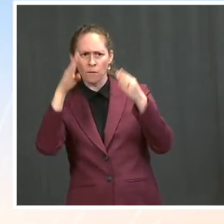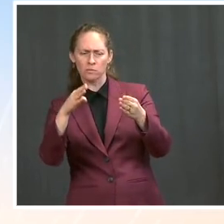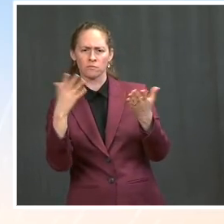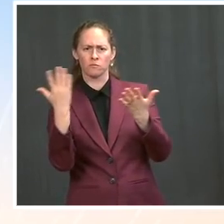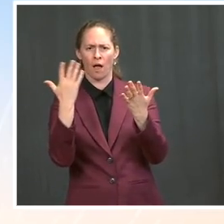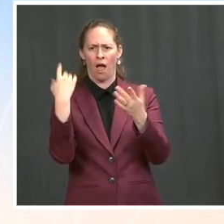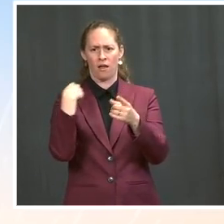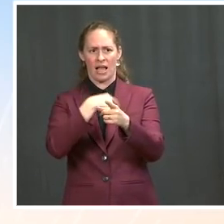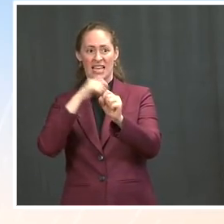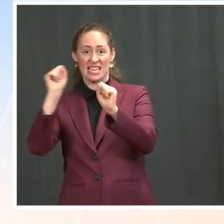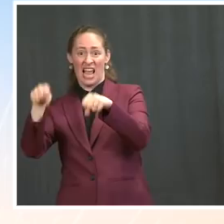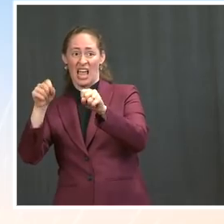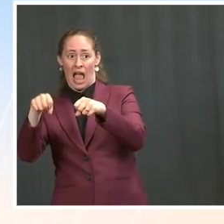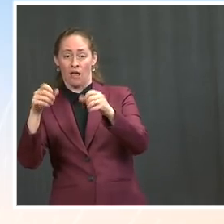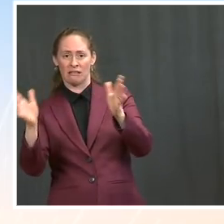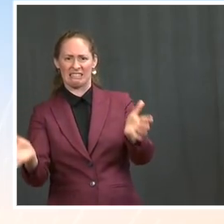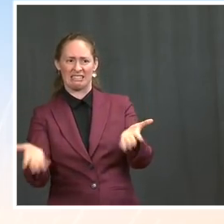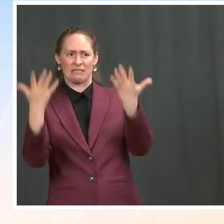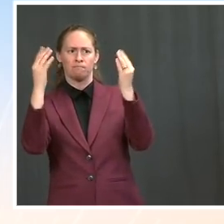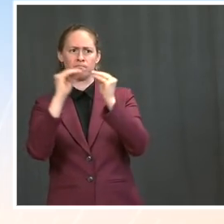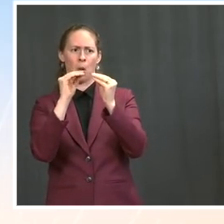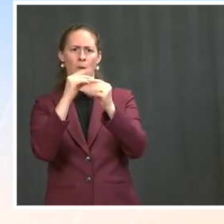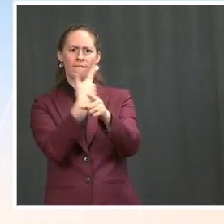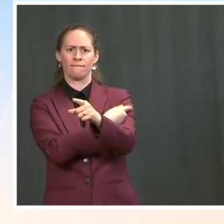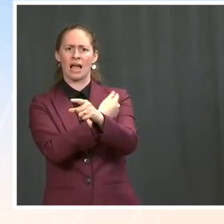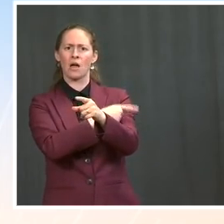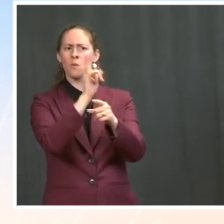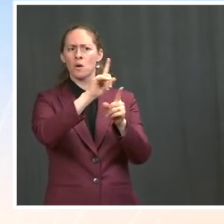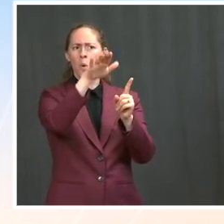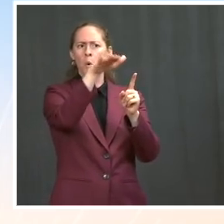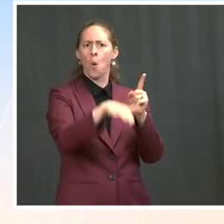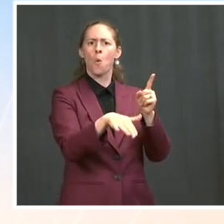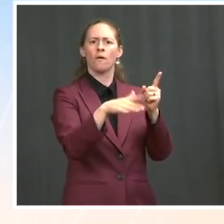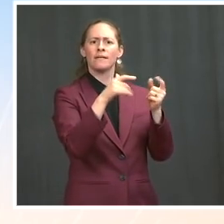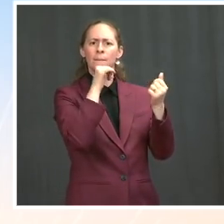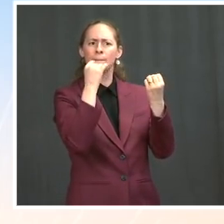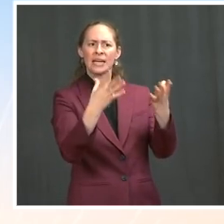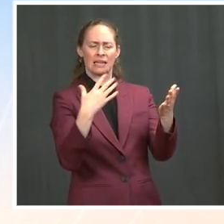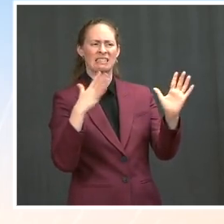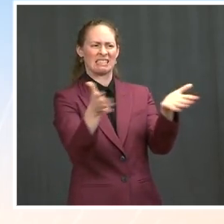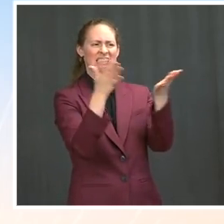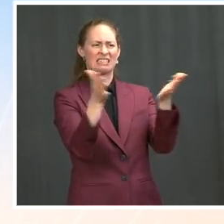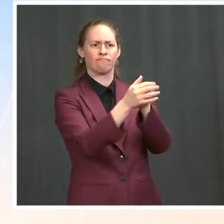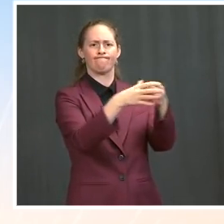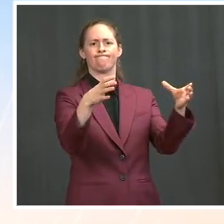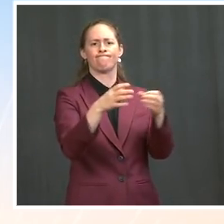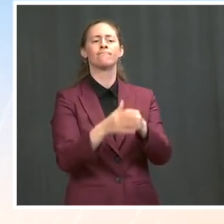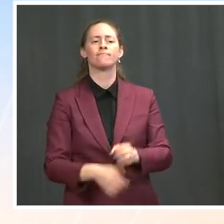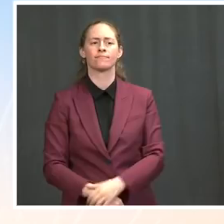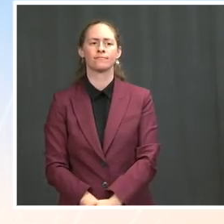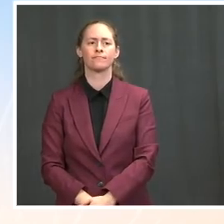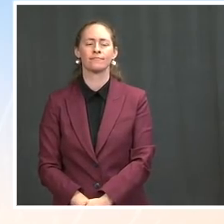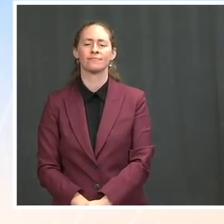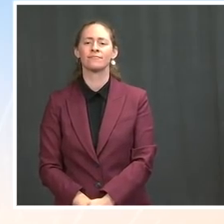and raise the numbers where we see there -- there's a lower uptick of vaccination. Go ahead. The Press: Jen --